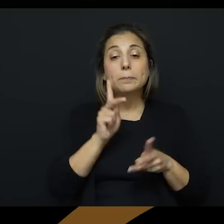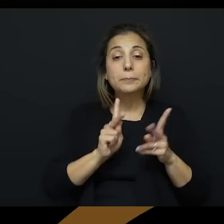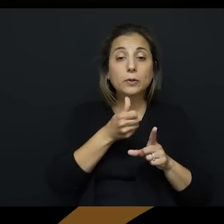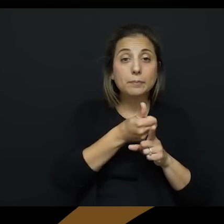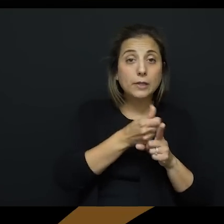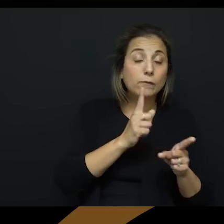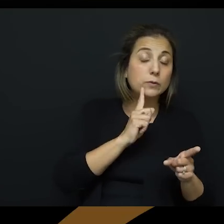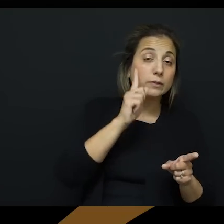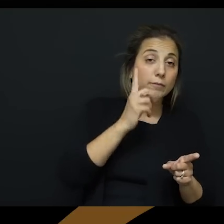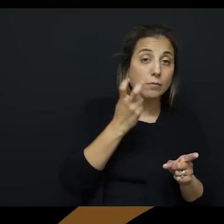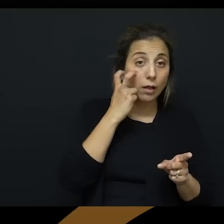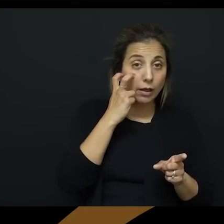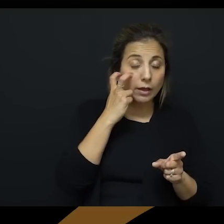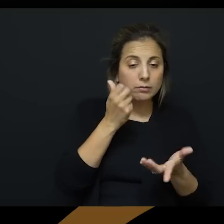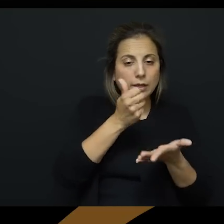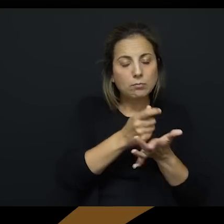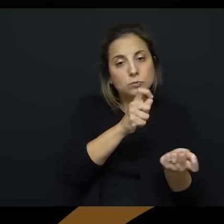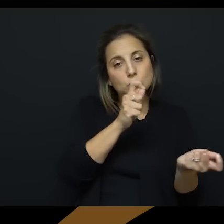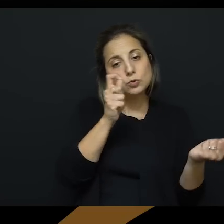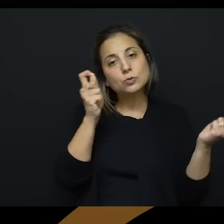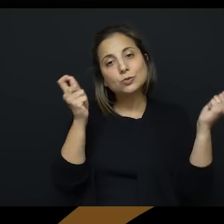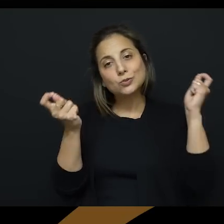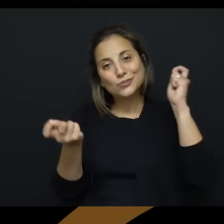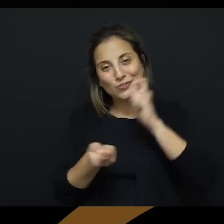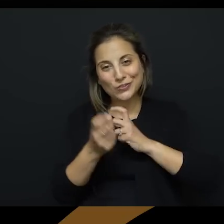DeafBlind and helping to change, change the world